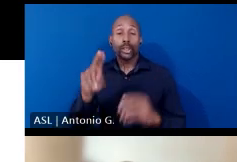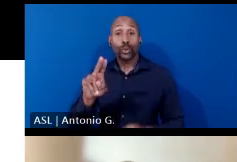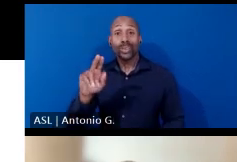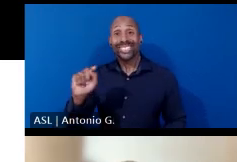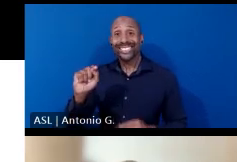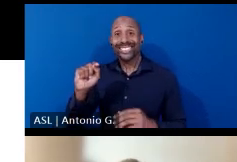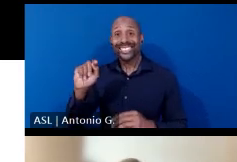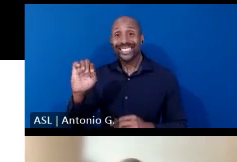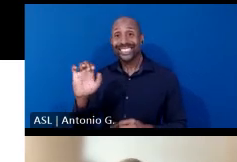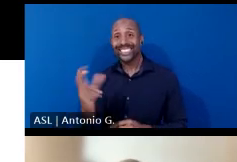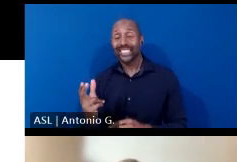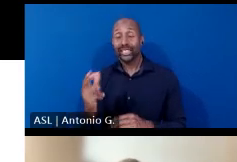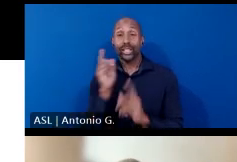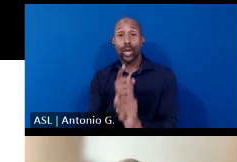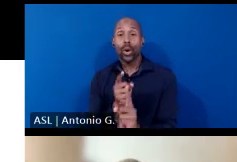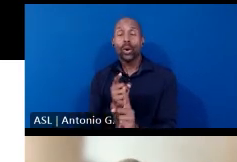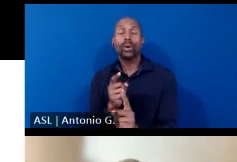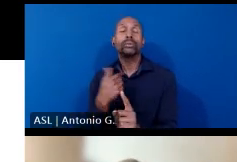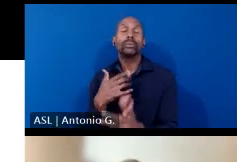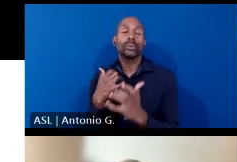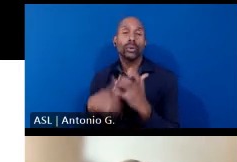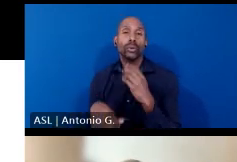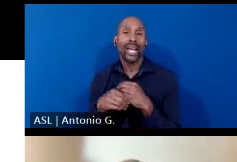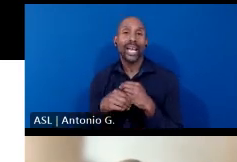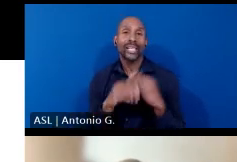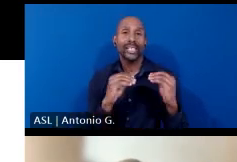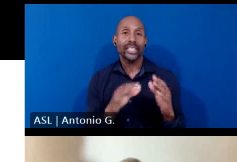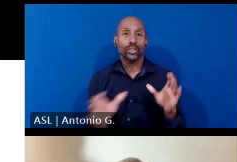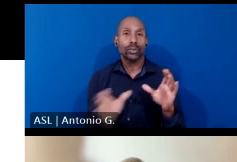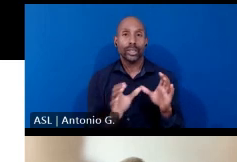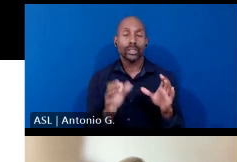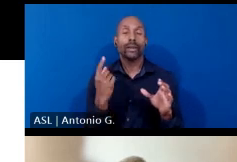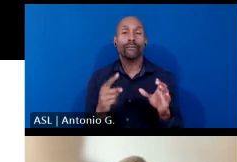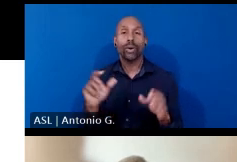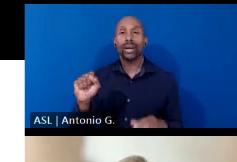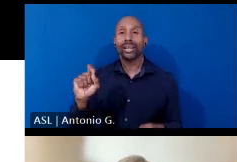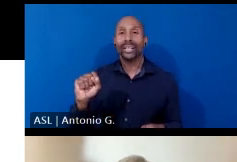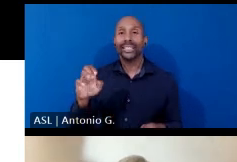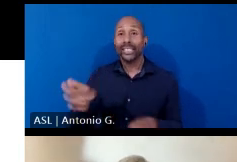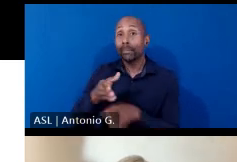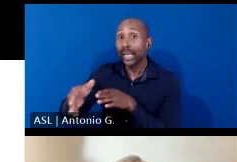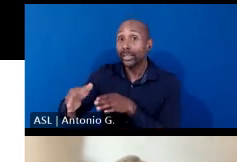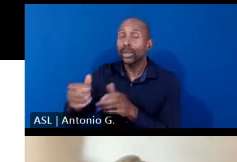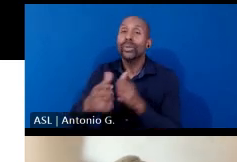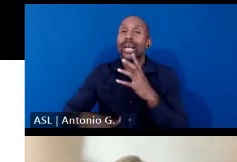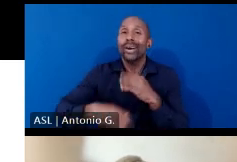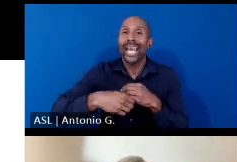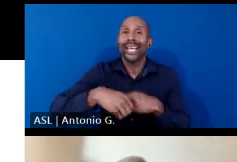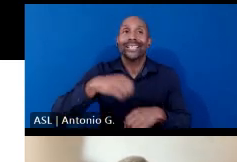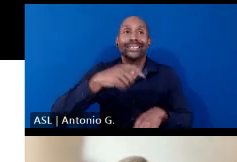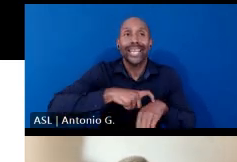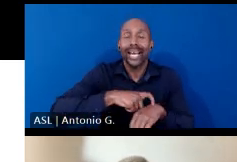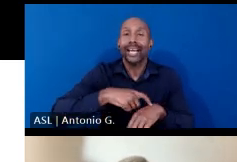teacher credential for STEM majors without adding cost or time. So it's a very streamlined program.